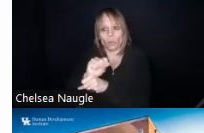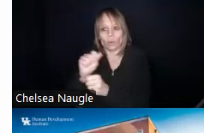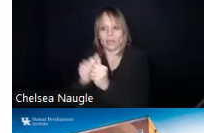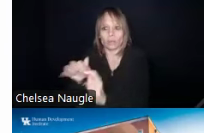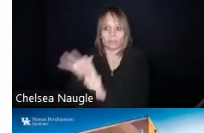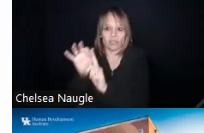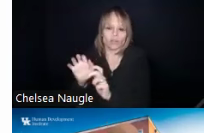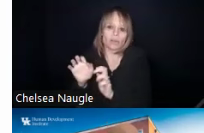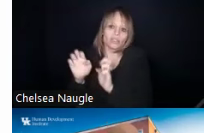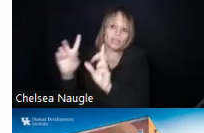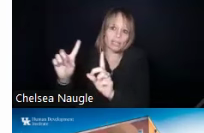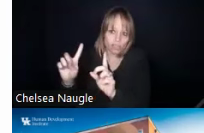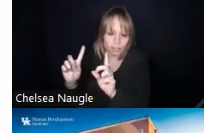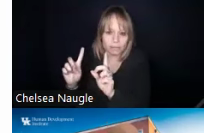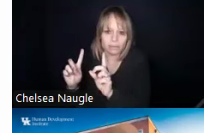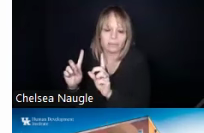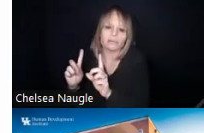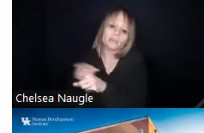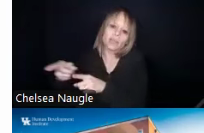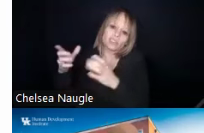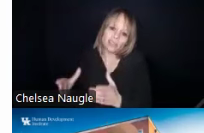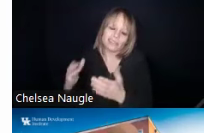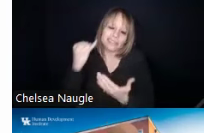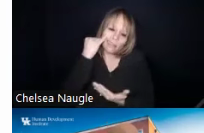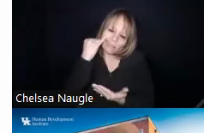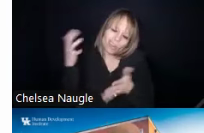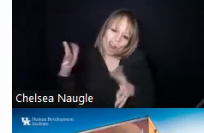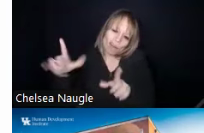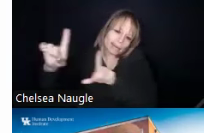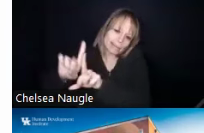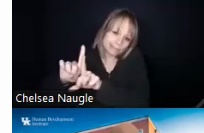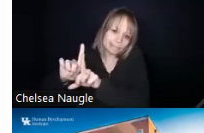seeing a special ed specialist versus not they're probably having some uh you